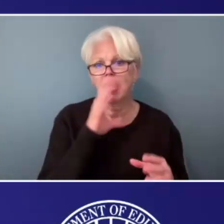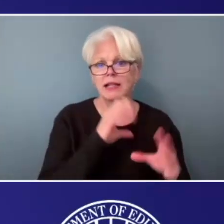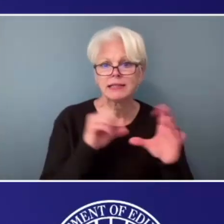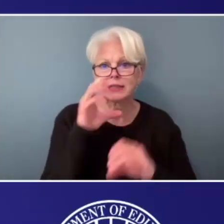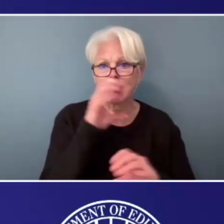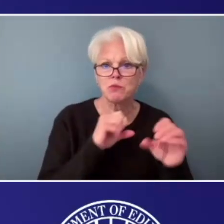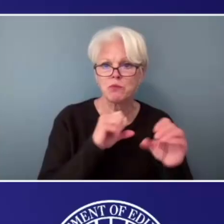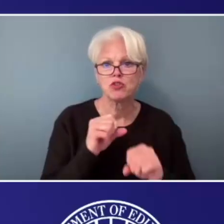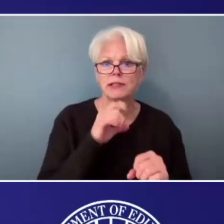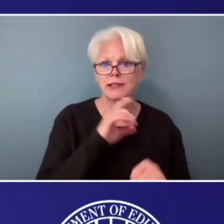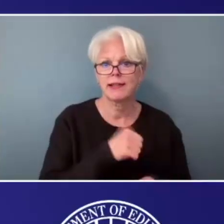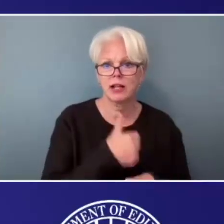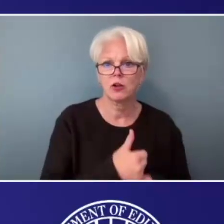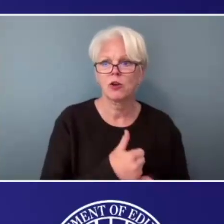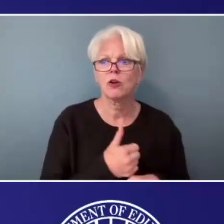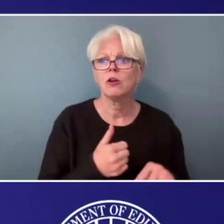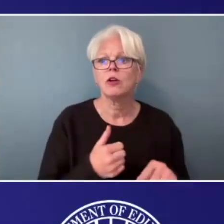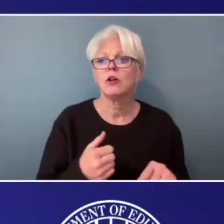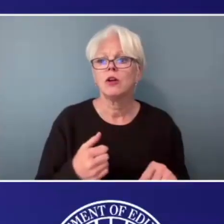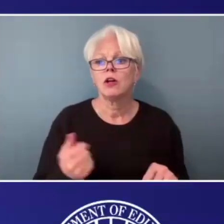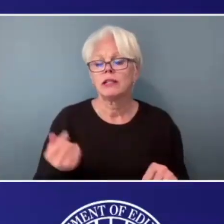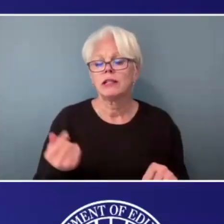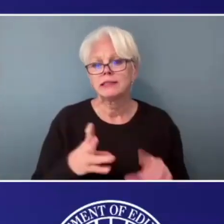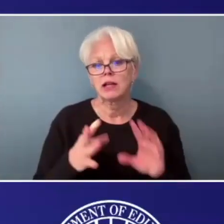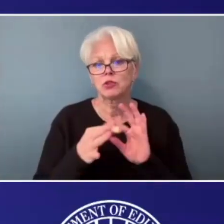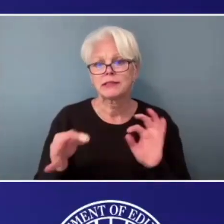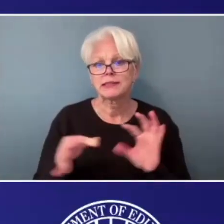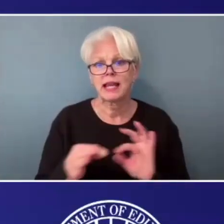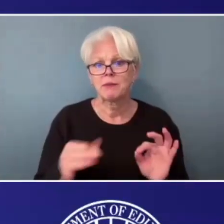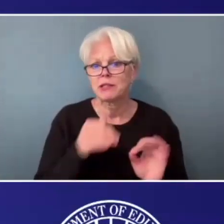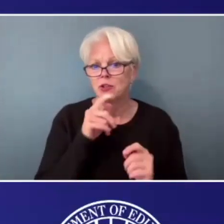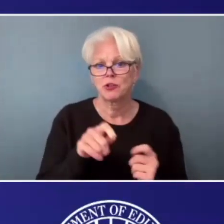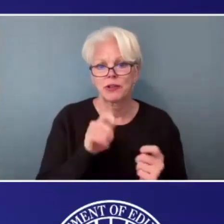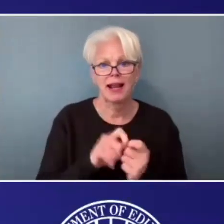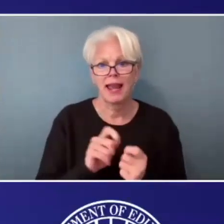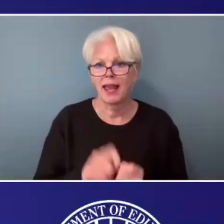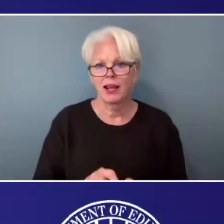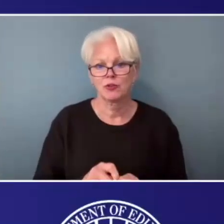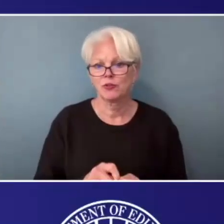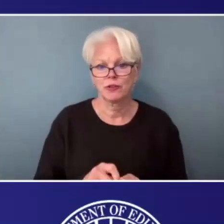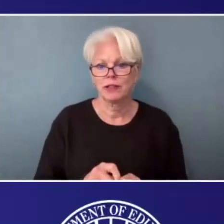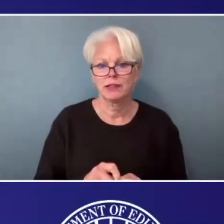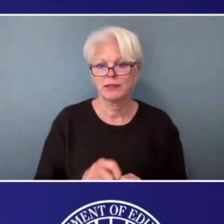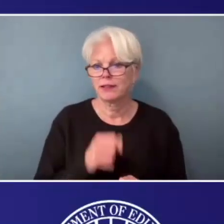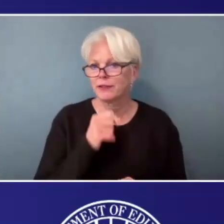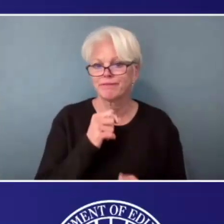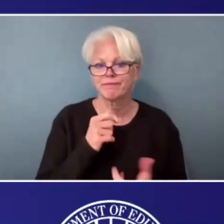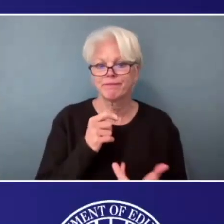the -- a number of statements are inaccurate in this, so I'll try to, to set the context as best I could.